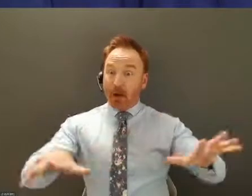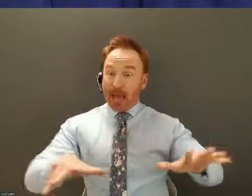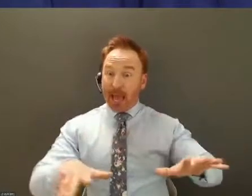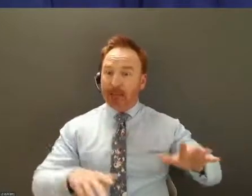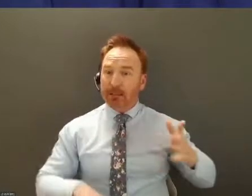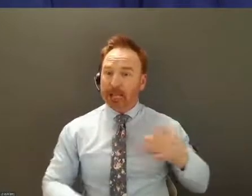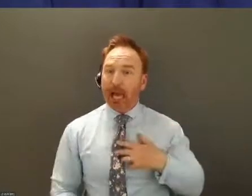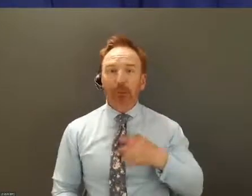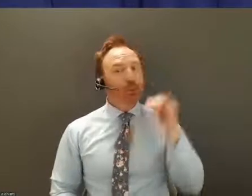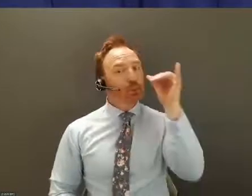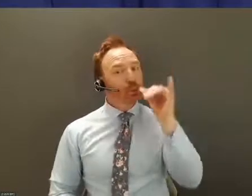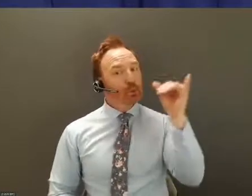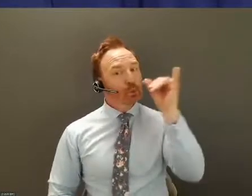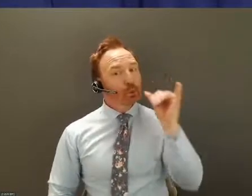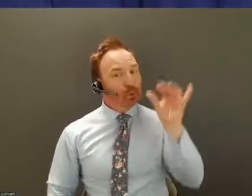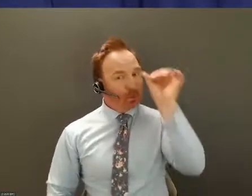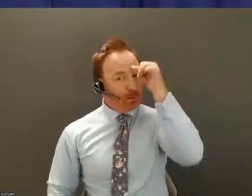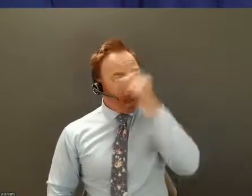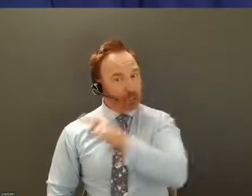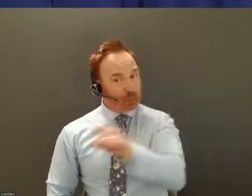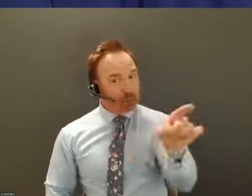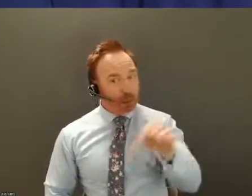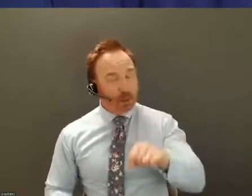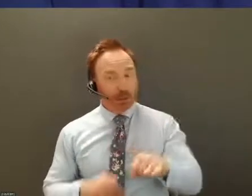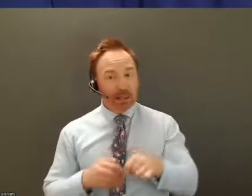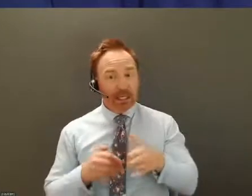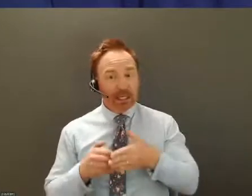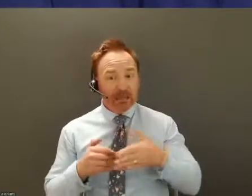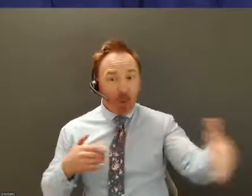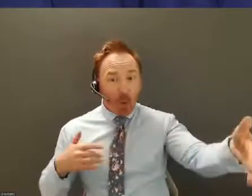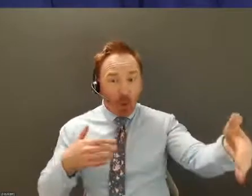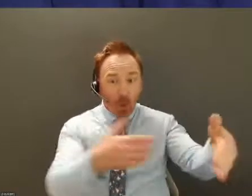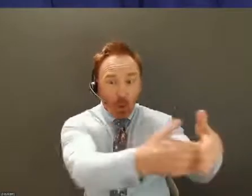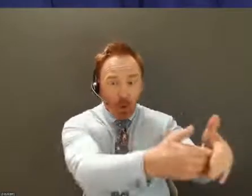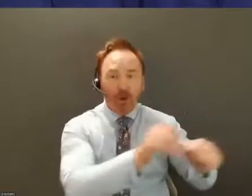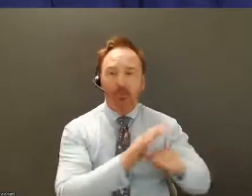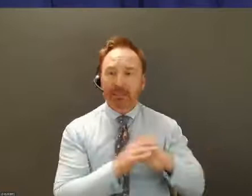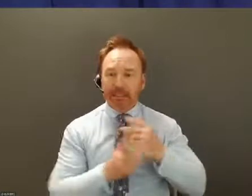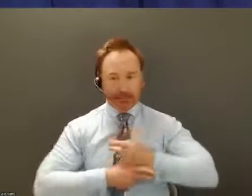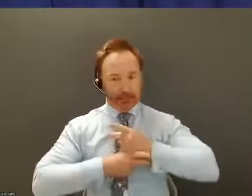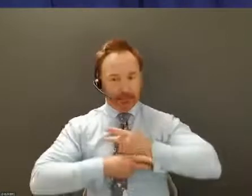Especially if you are not fully vaccinated.